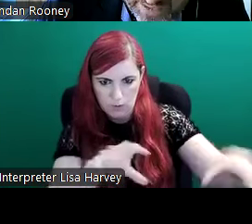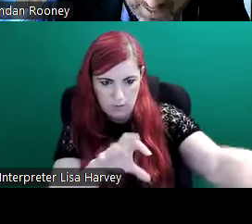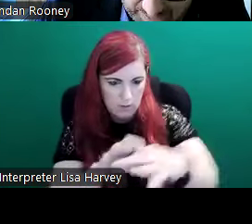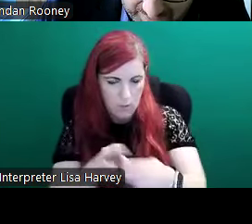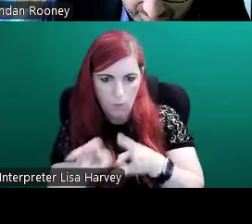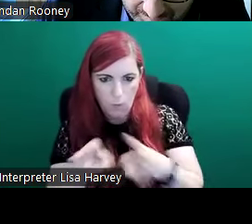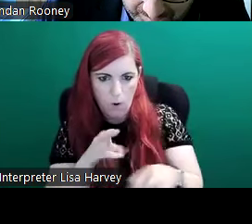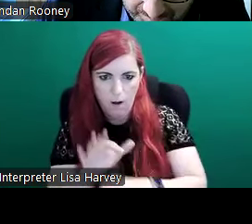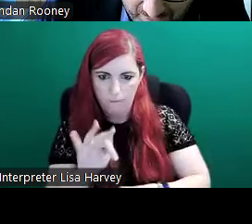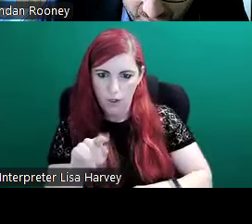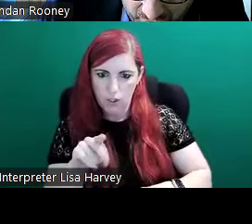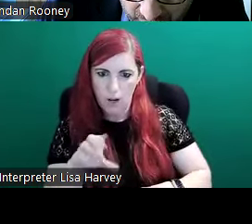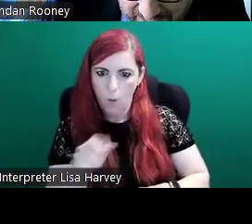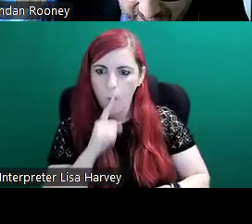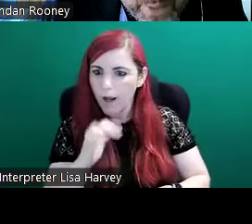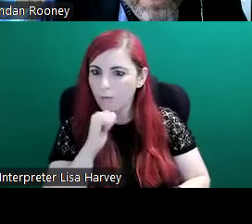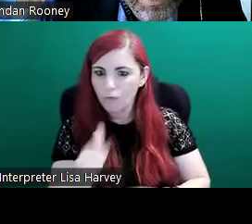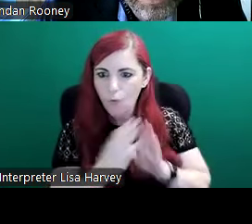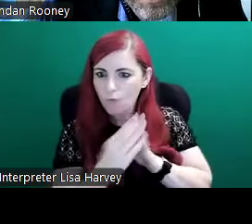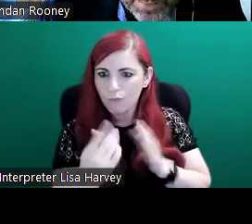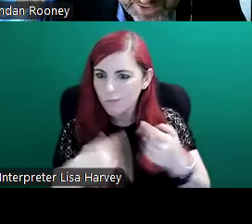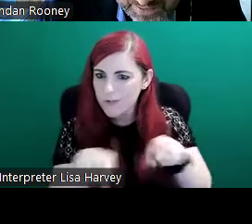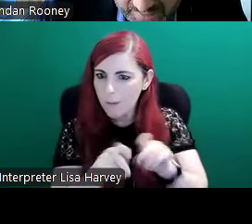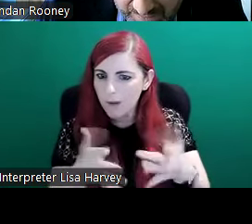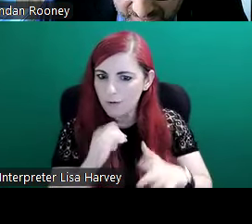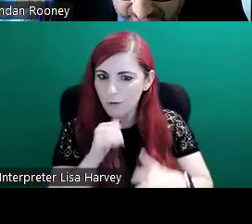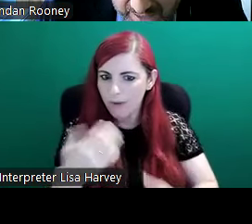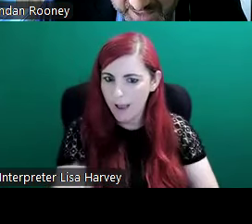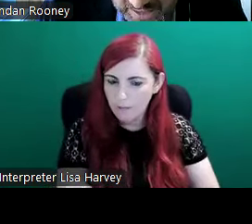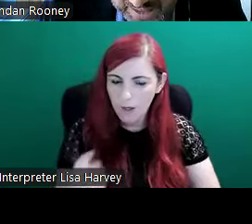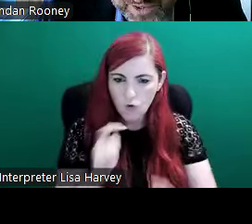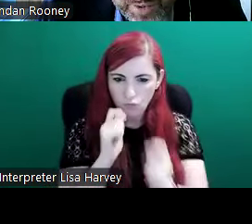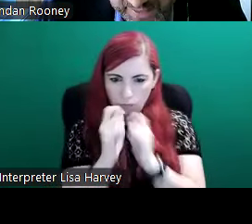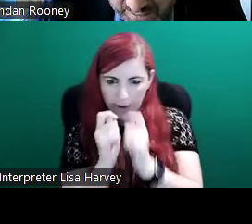resemblance". Recalibrating religious subjects, realizing them as abstracted